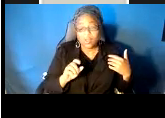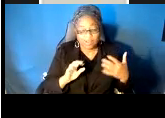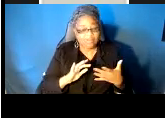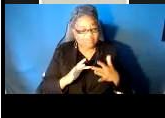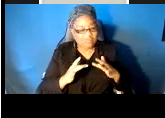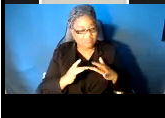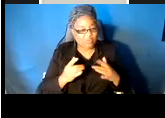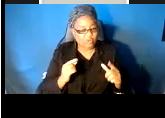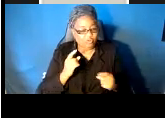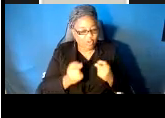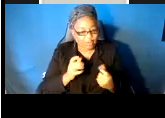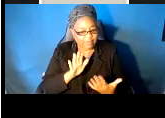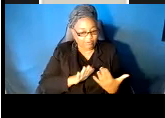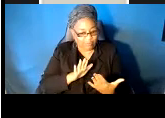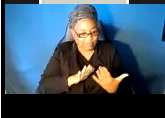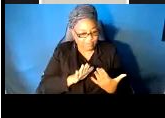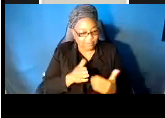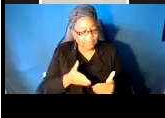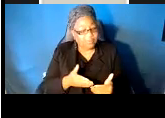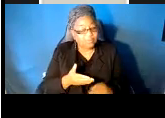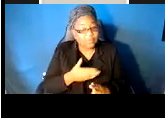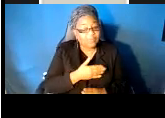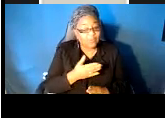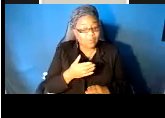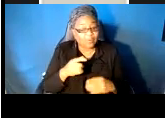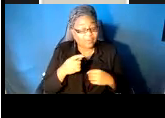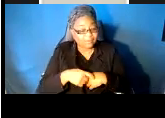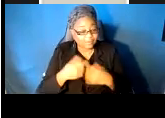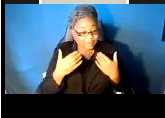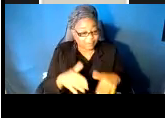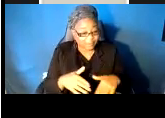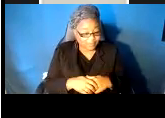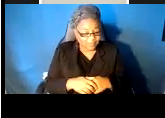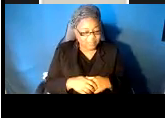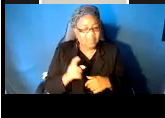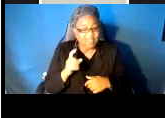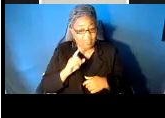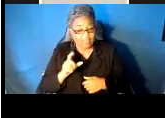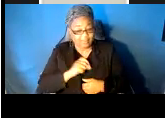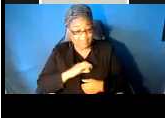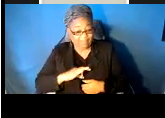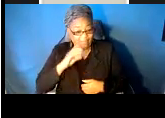After the deadline, MRAC staff will check in the applications to check for eligibility.